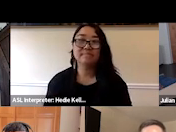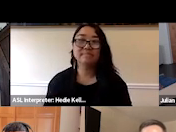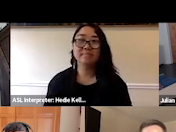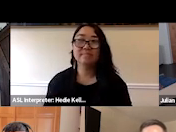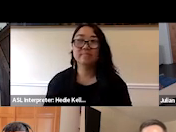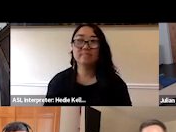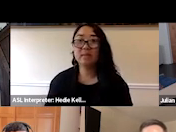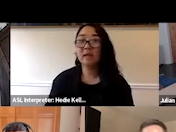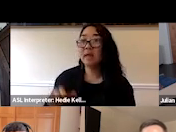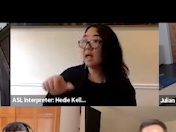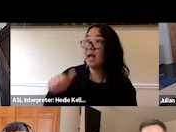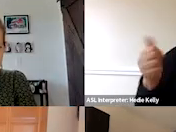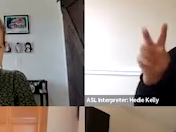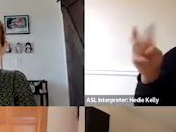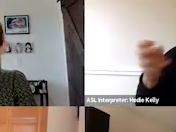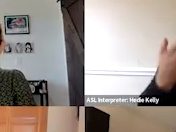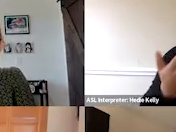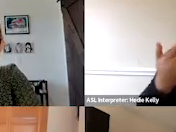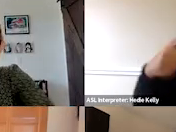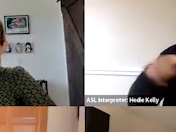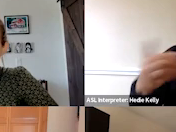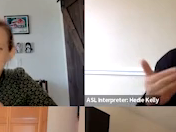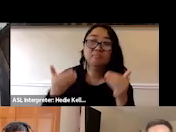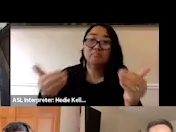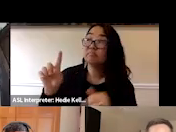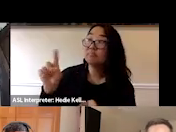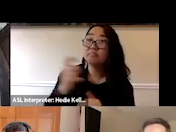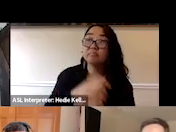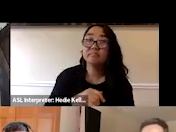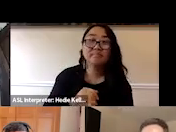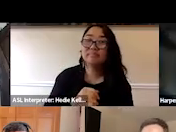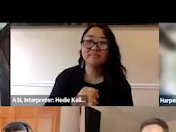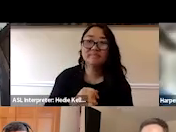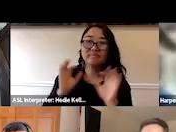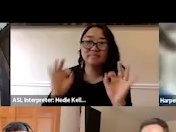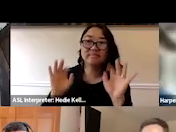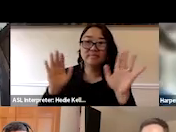Anything else on the topic before we move on? Okay, great.